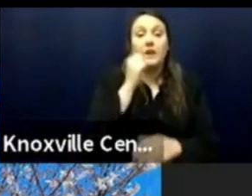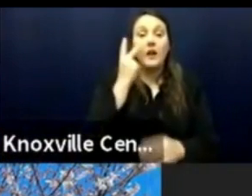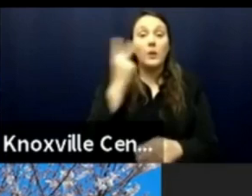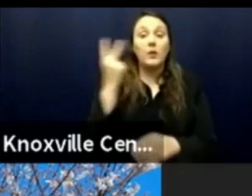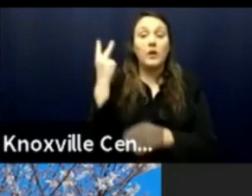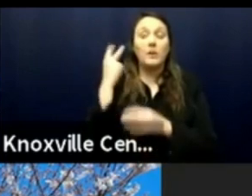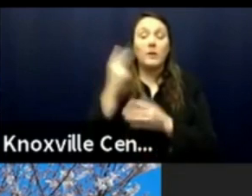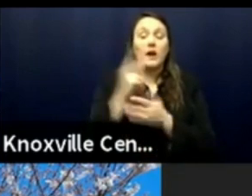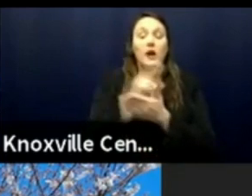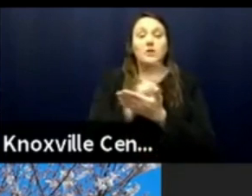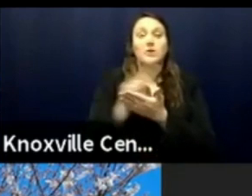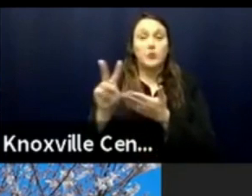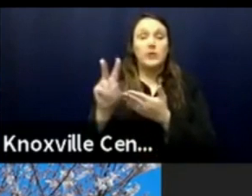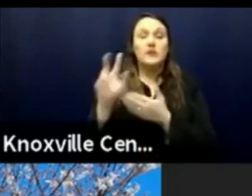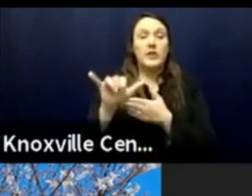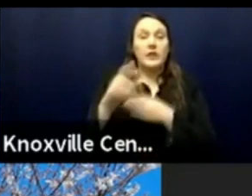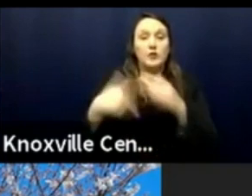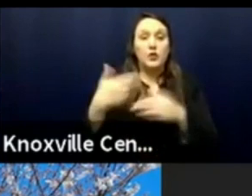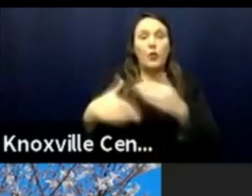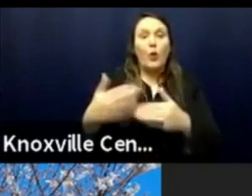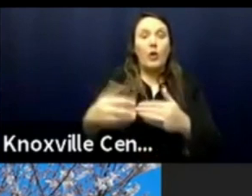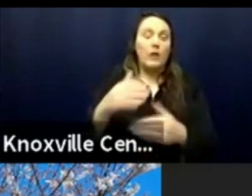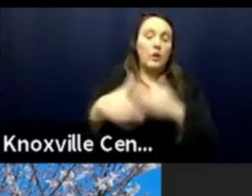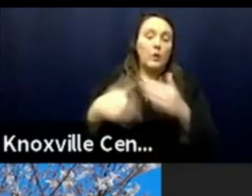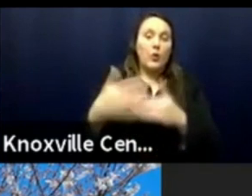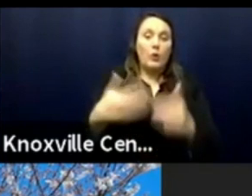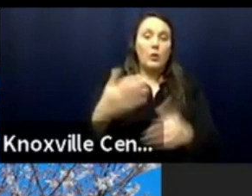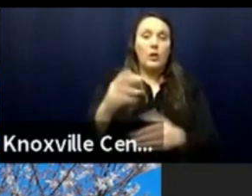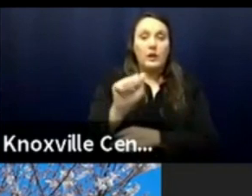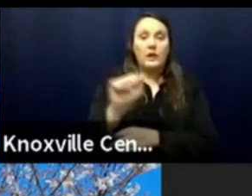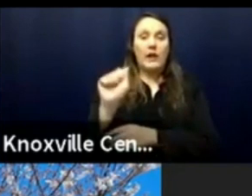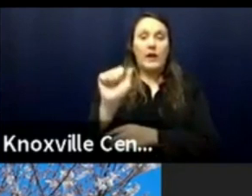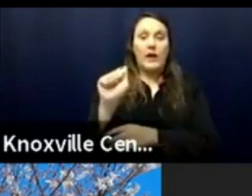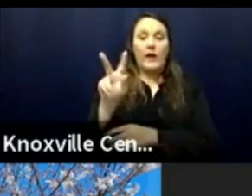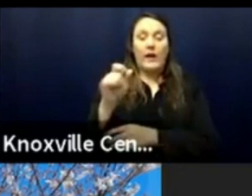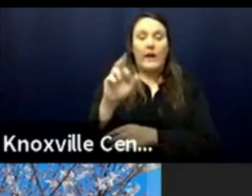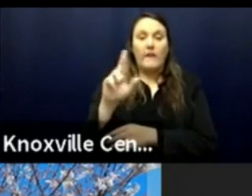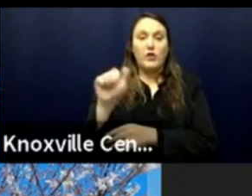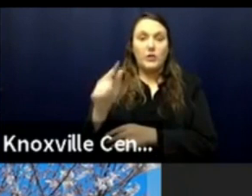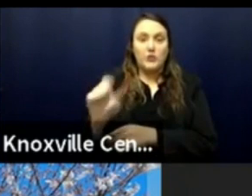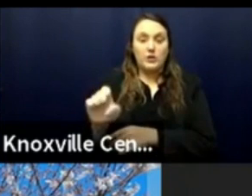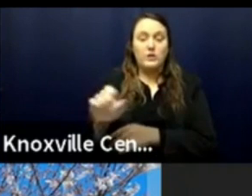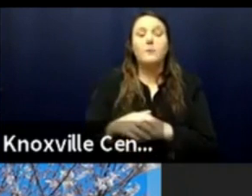WHAT WE WANT TO SEE IS A THREE- DAY SIGNIFICANT SHIFT WITHIN A TWO-WEEK TIME PERIOD.